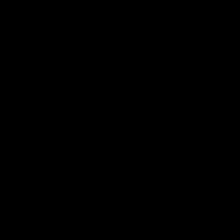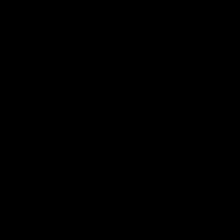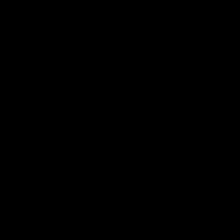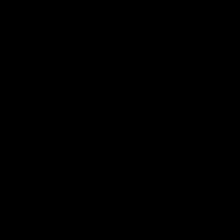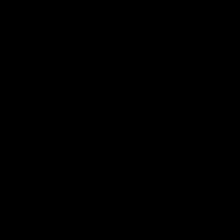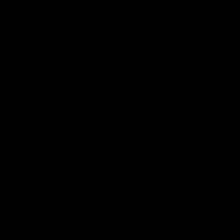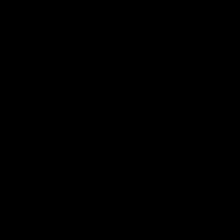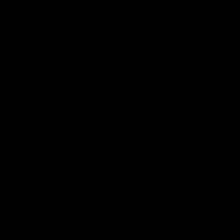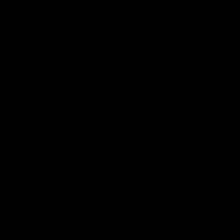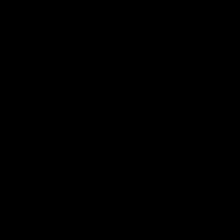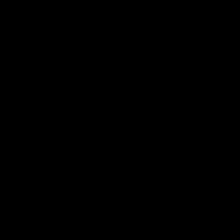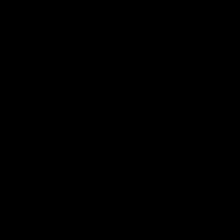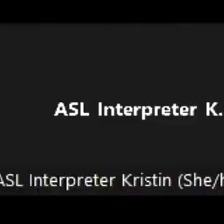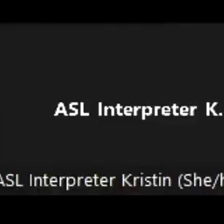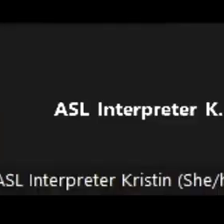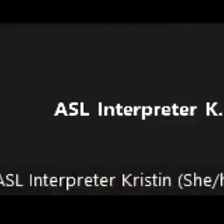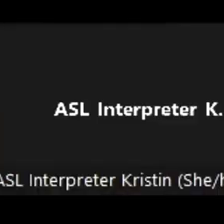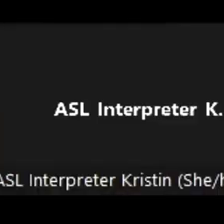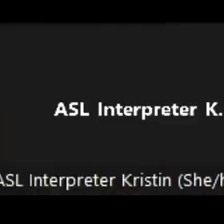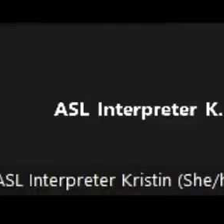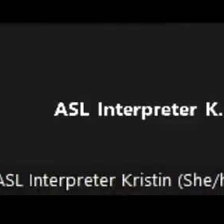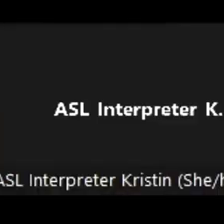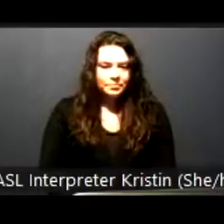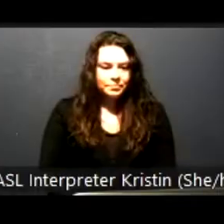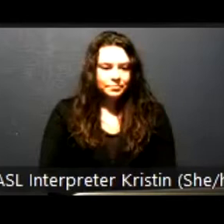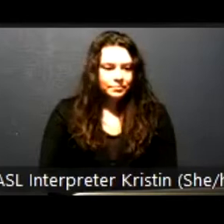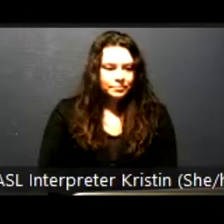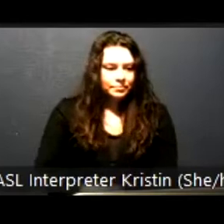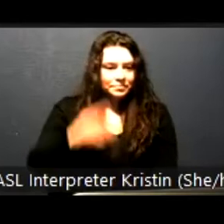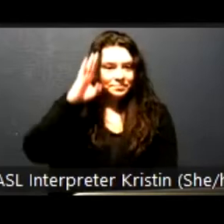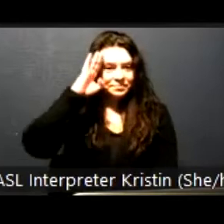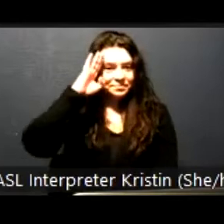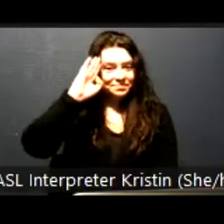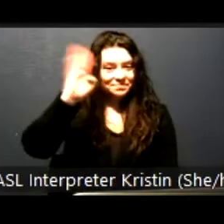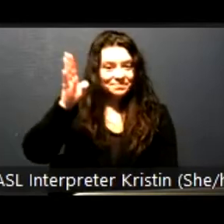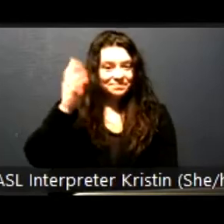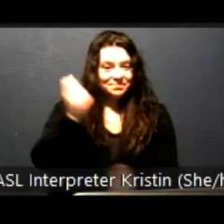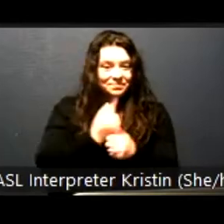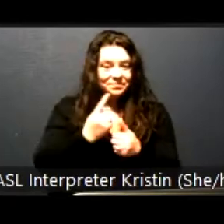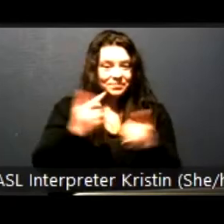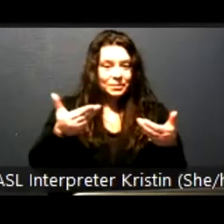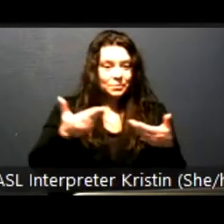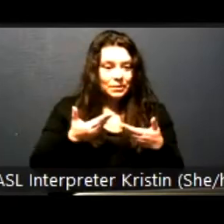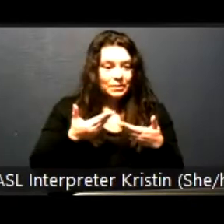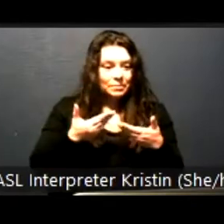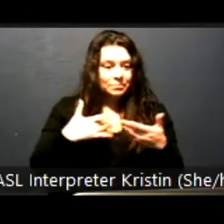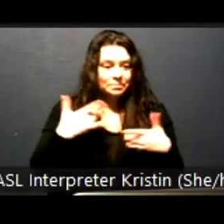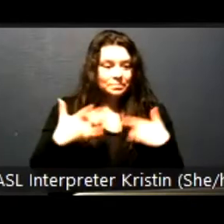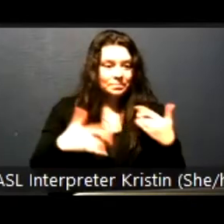Erika: Hello everyone! Welcome! Welcome! We're so excited to share with you today Women on the Move: